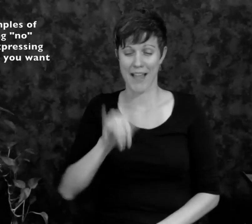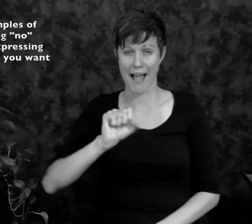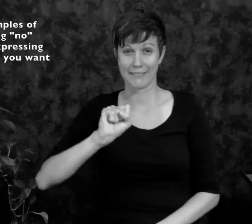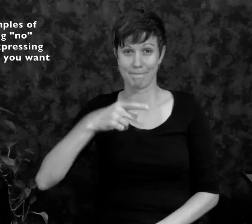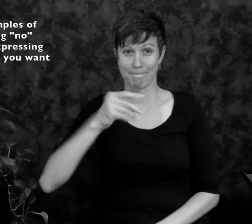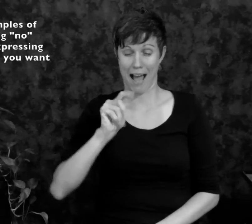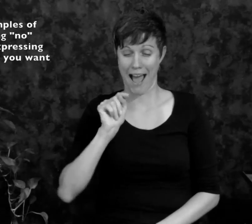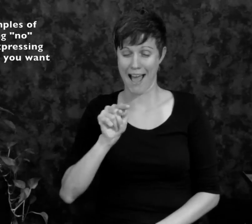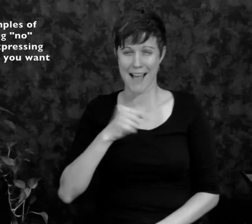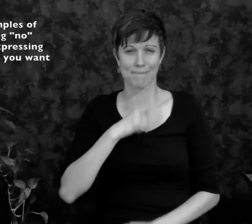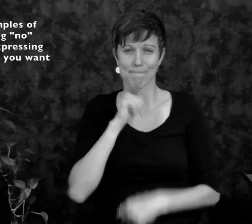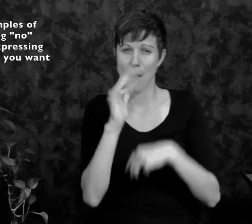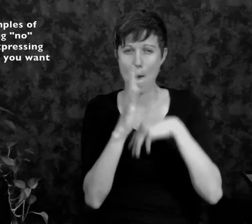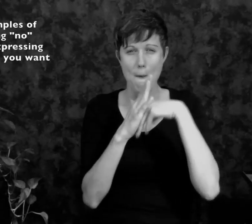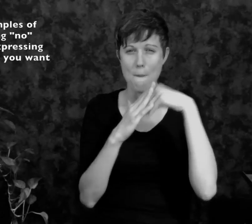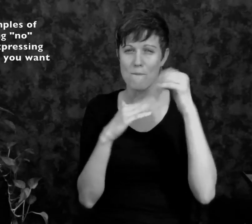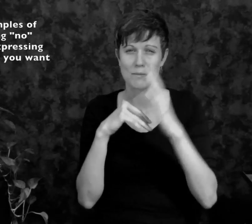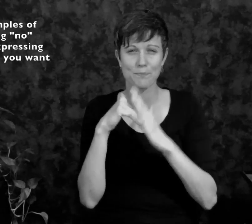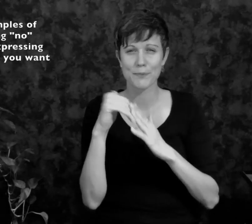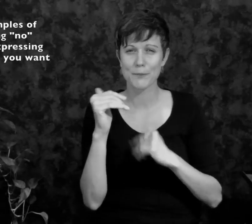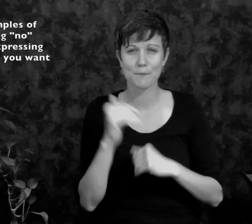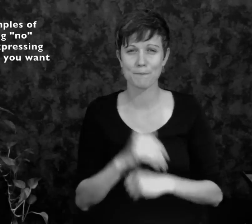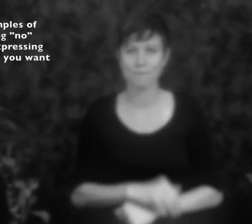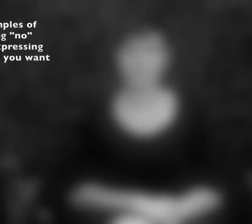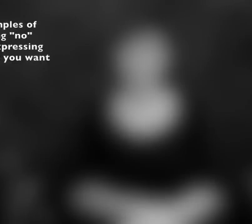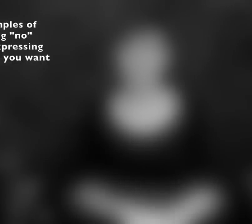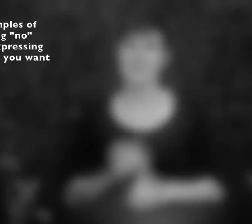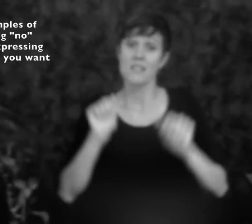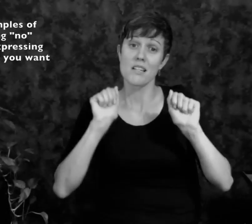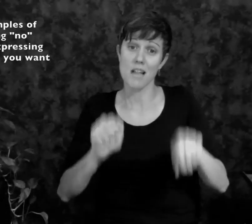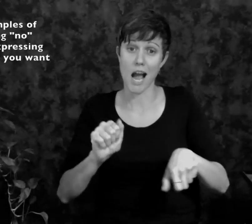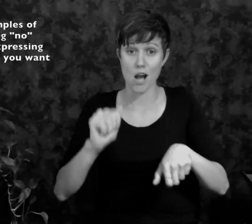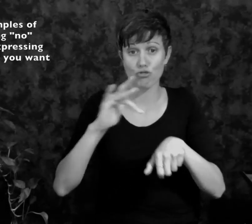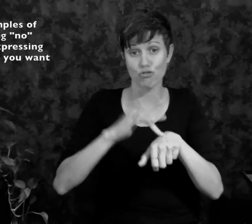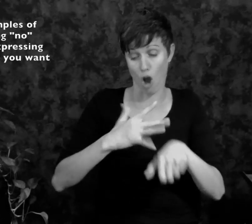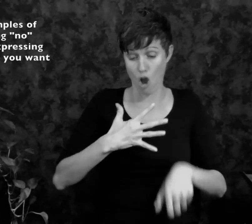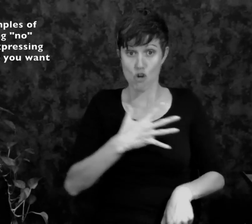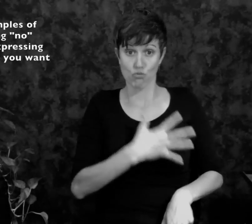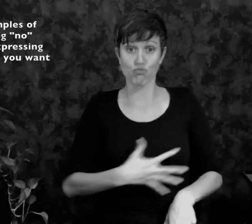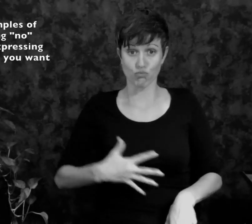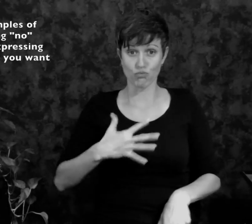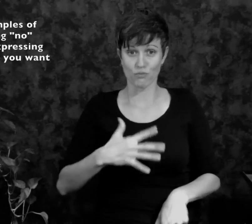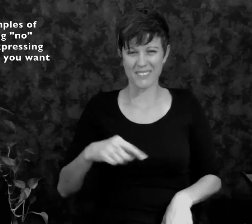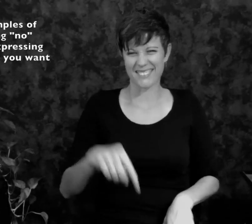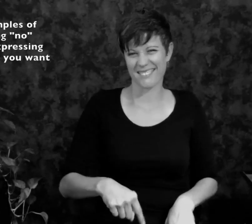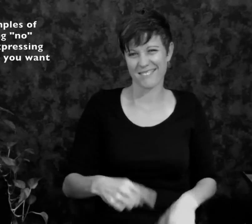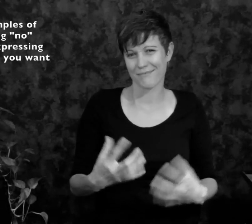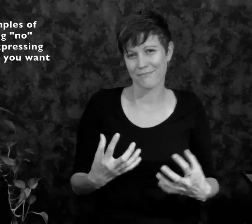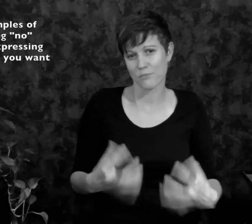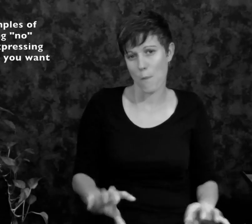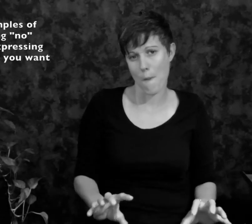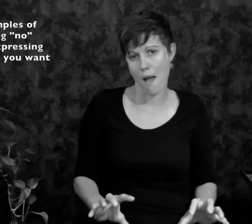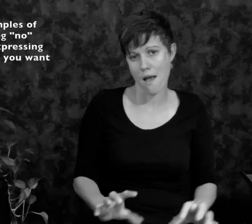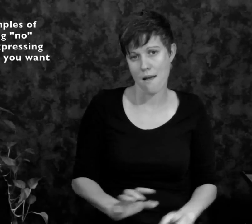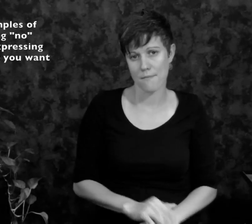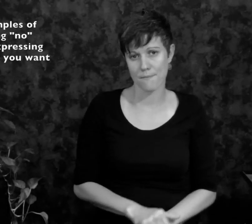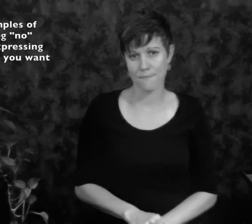I’m not comfortable with that spot. You can touch me here, but not there.